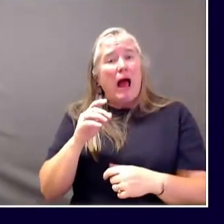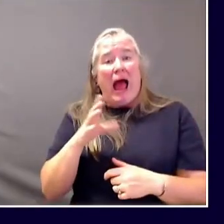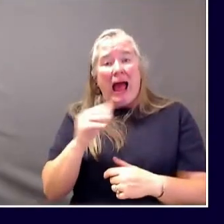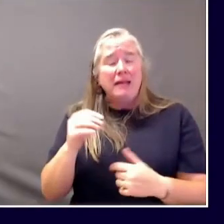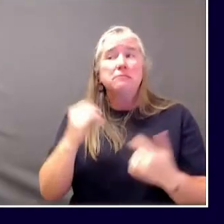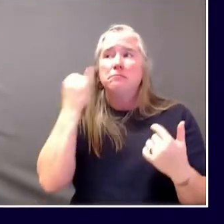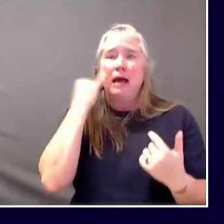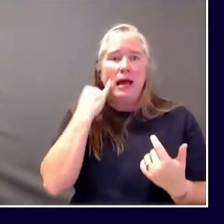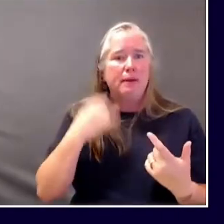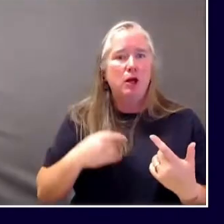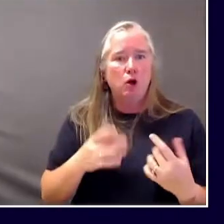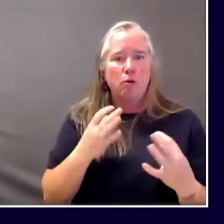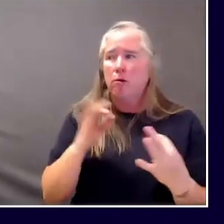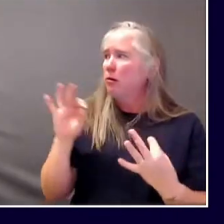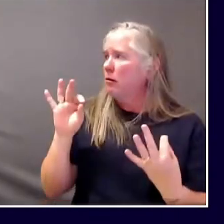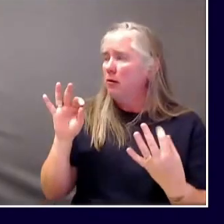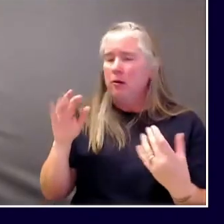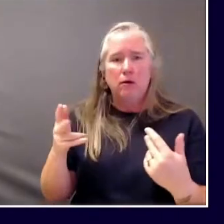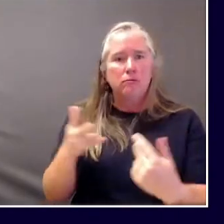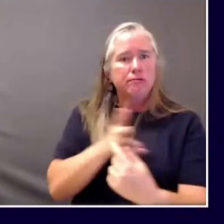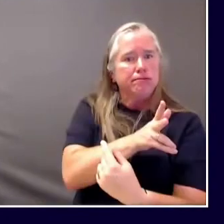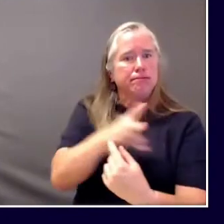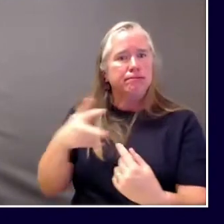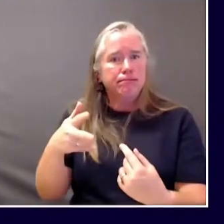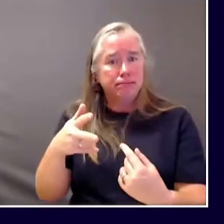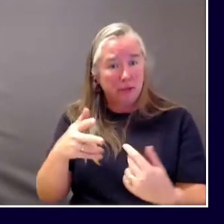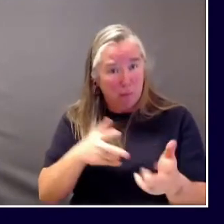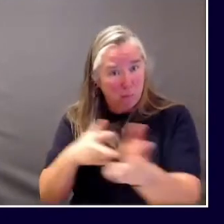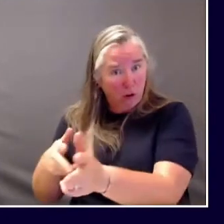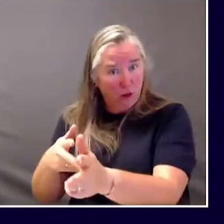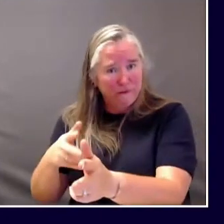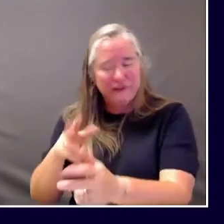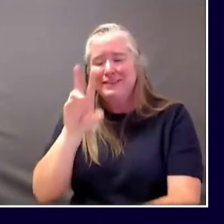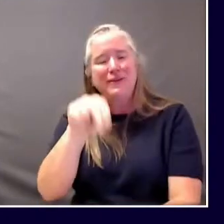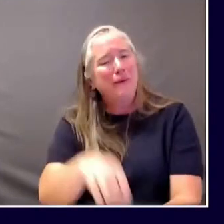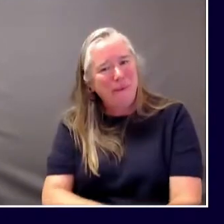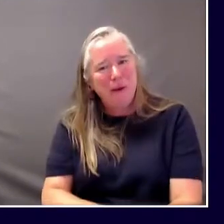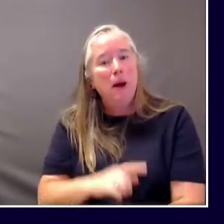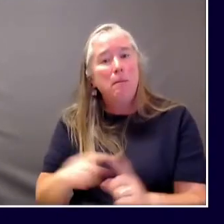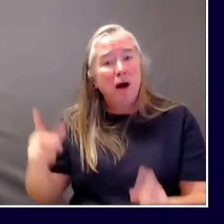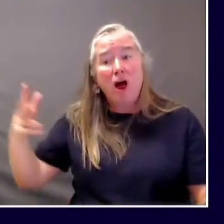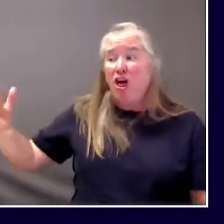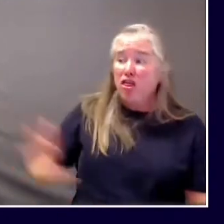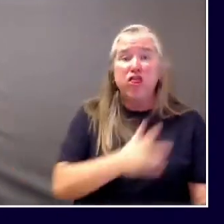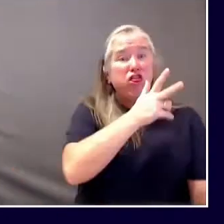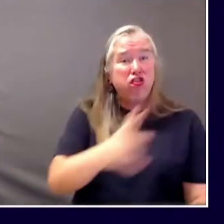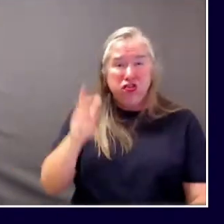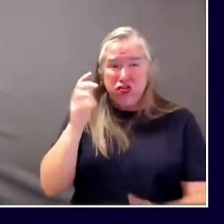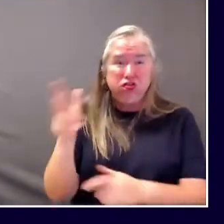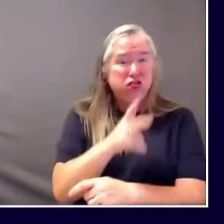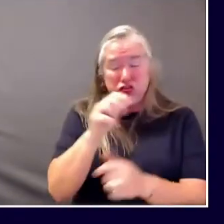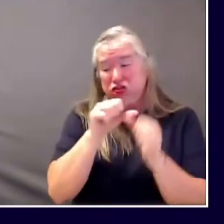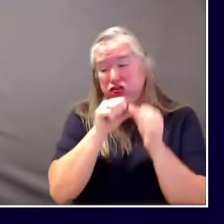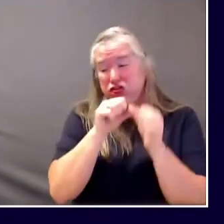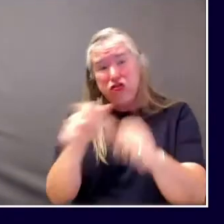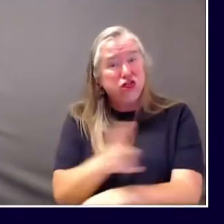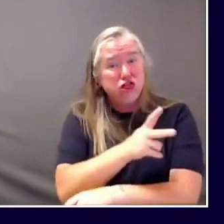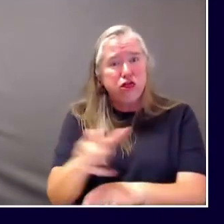need to cross the line or when somebody is reduced the life of